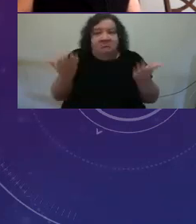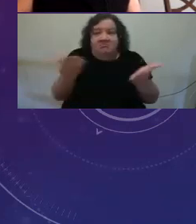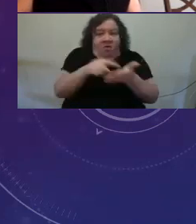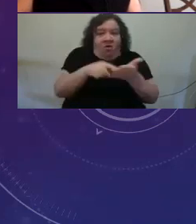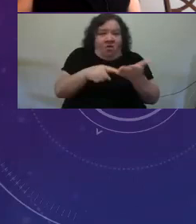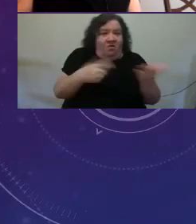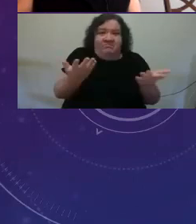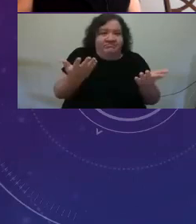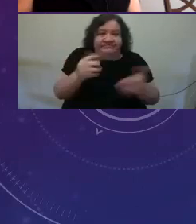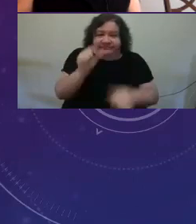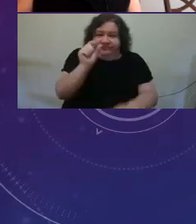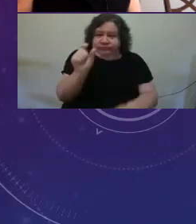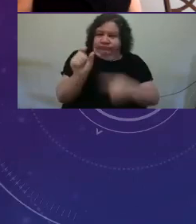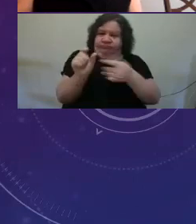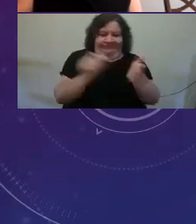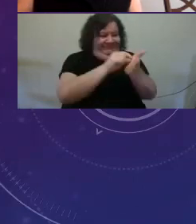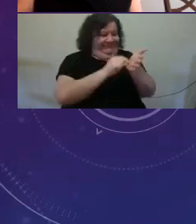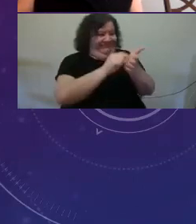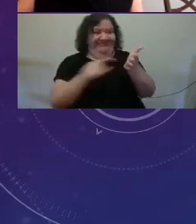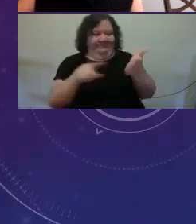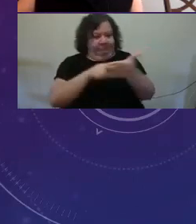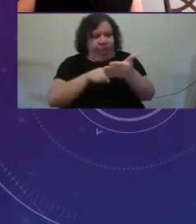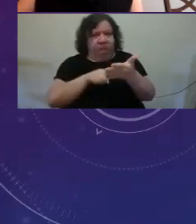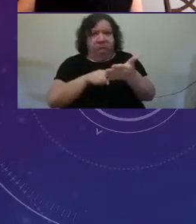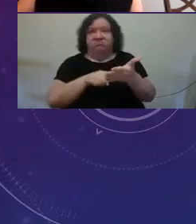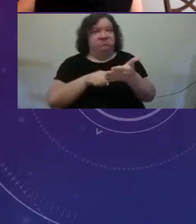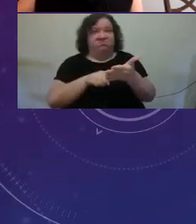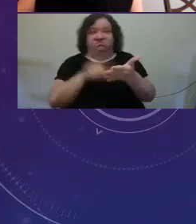of large gatherings what can the event organizers do to be